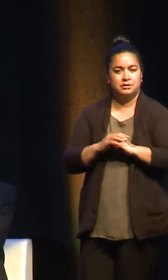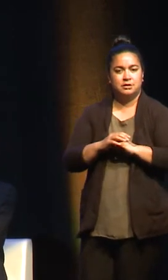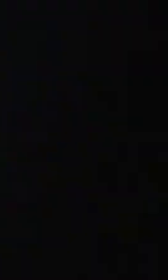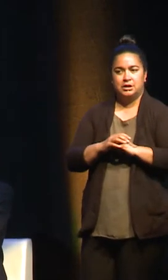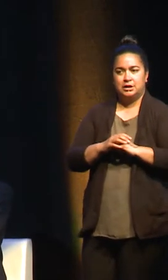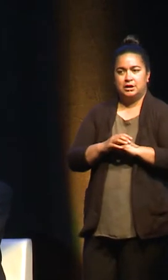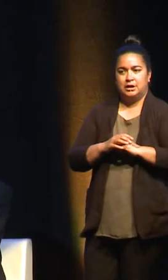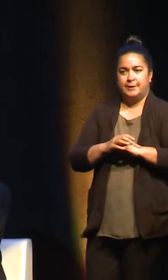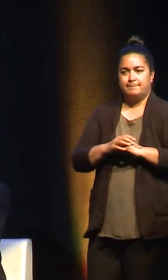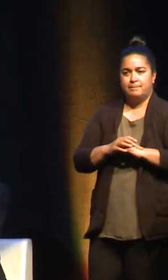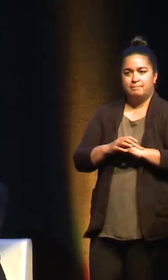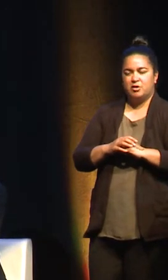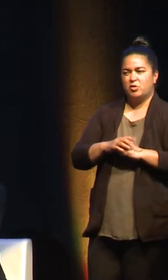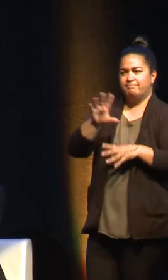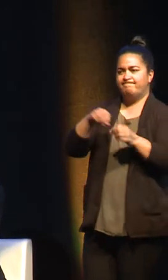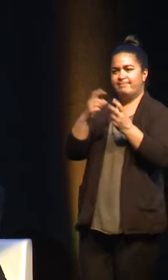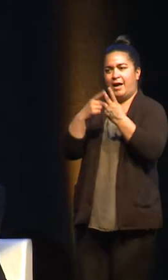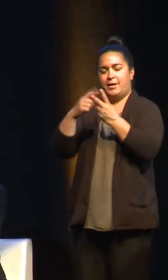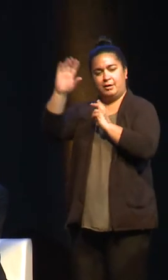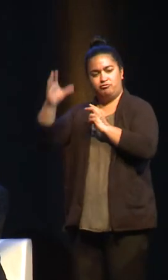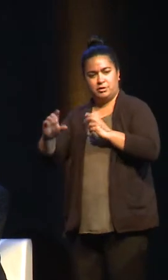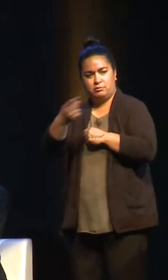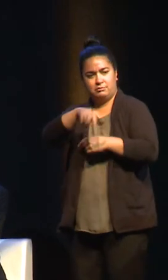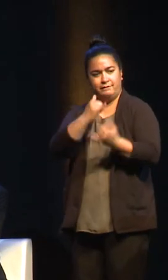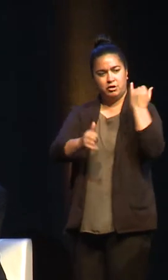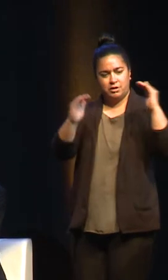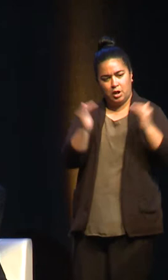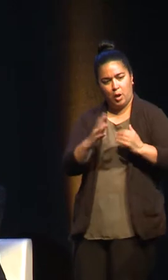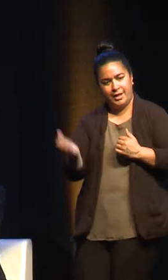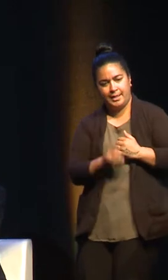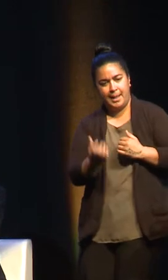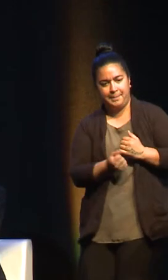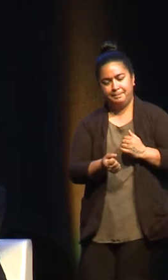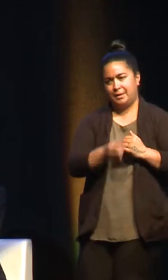amongst OECD countries we're a comparatively low income with other high-income countries